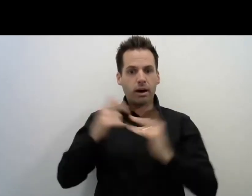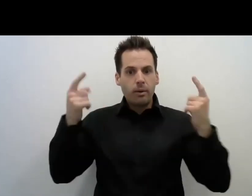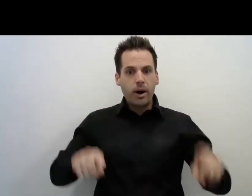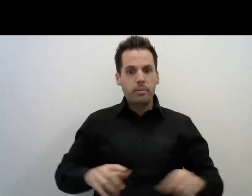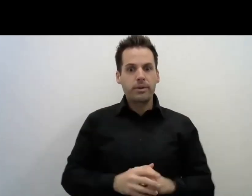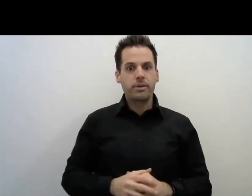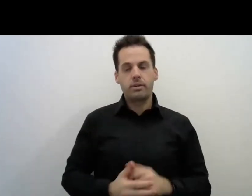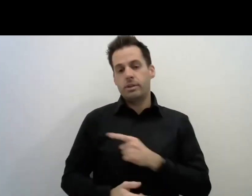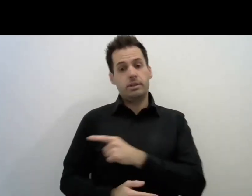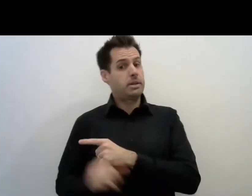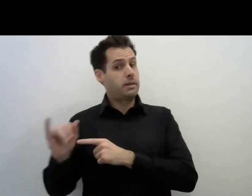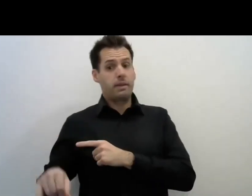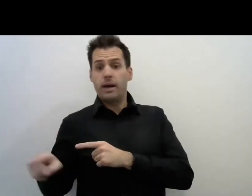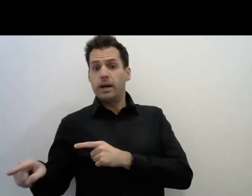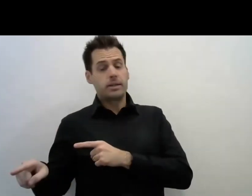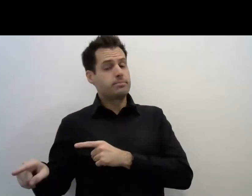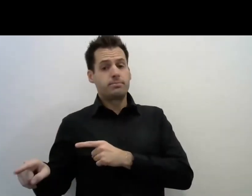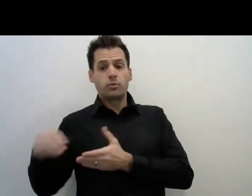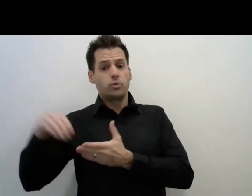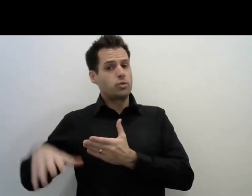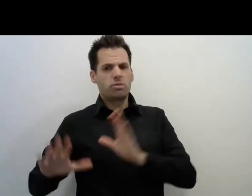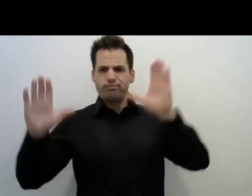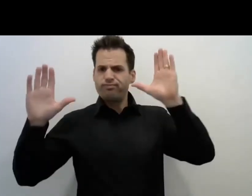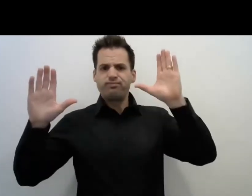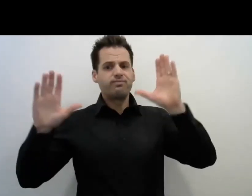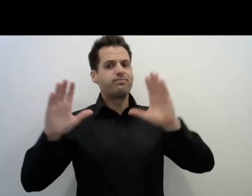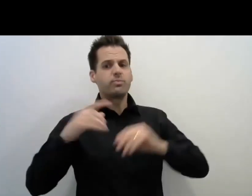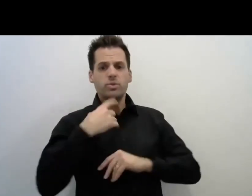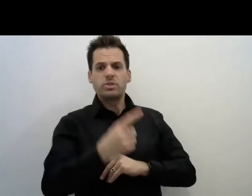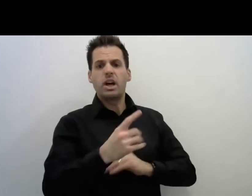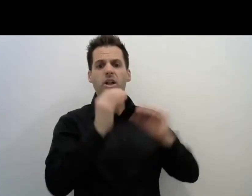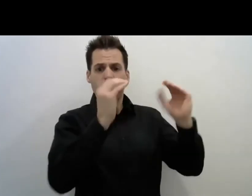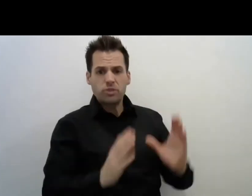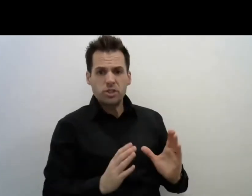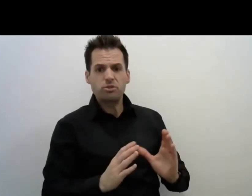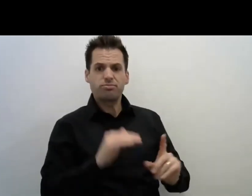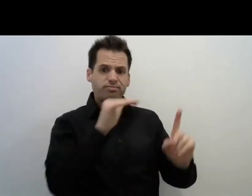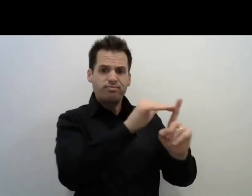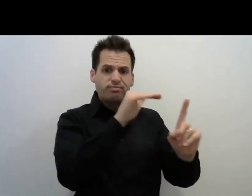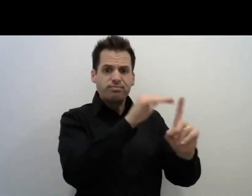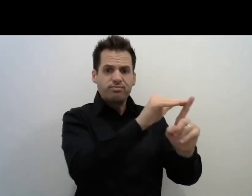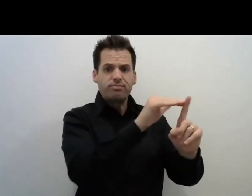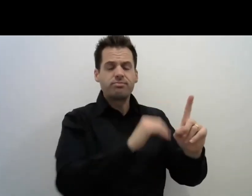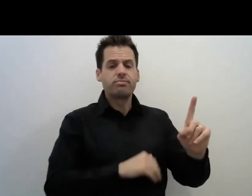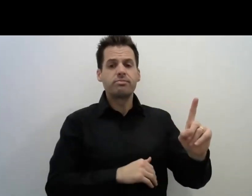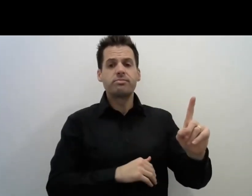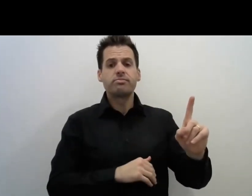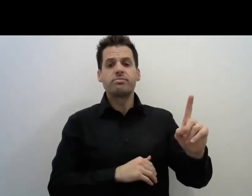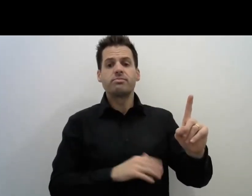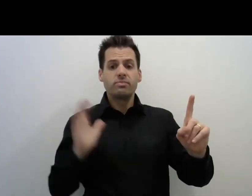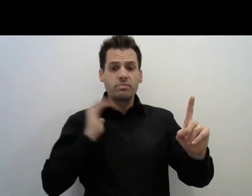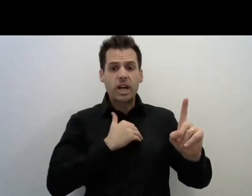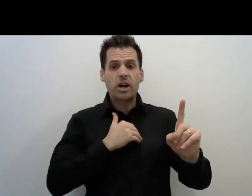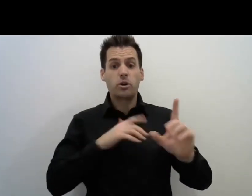persisted on speaking to the professor teaching the class the chair of our department and our